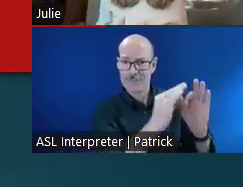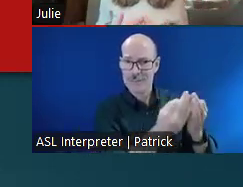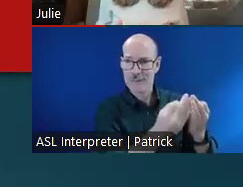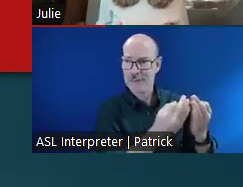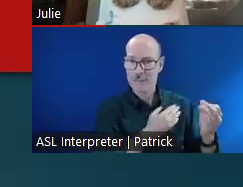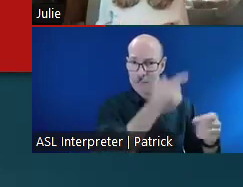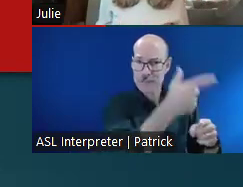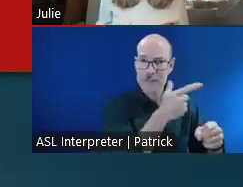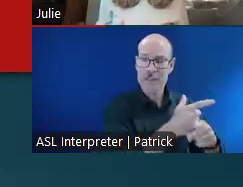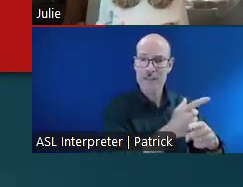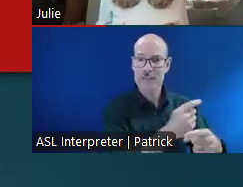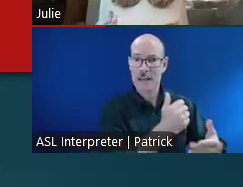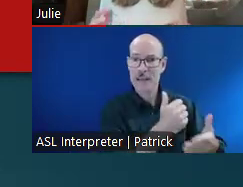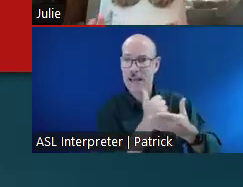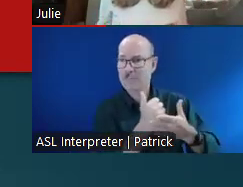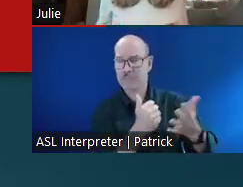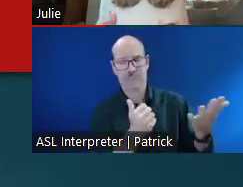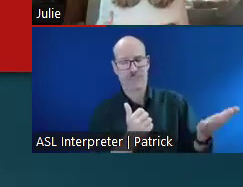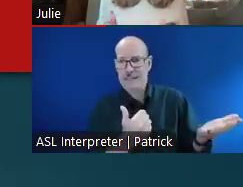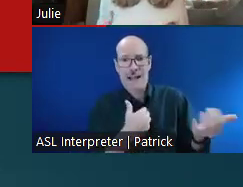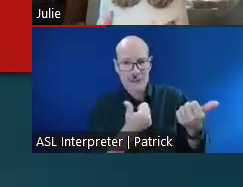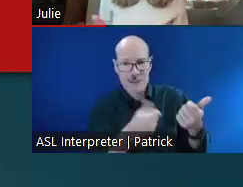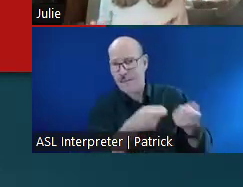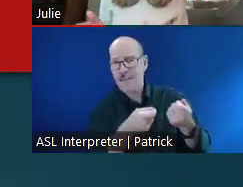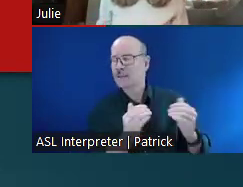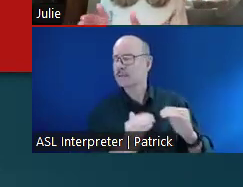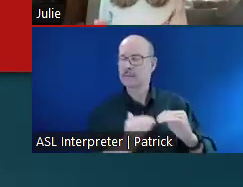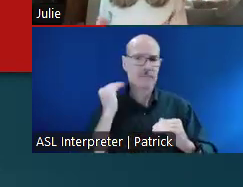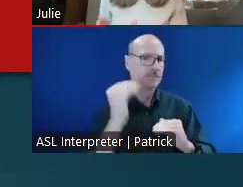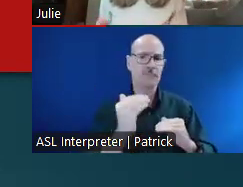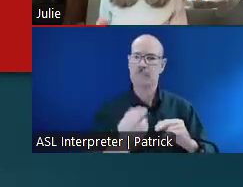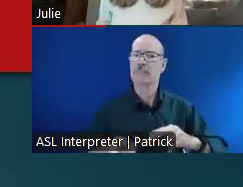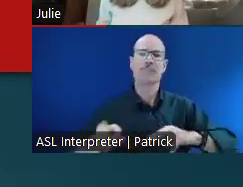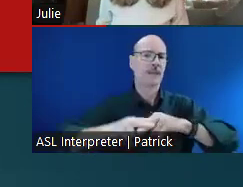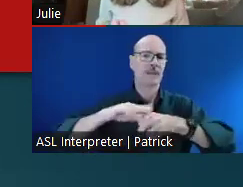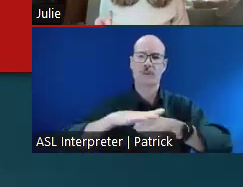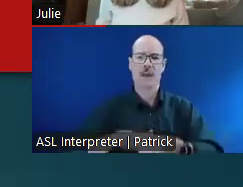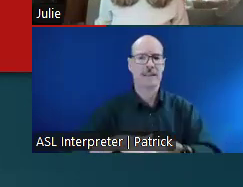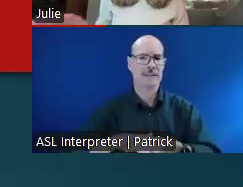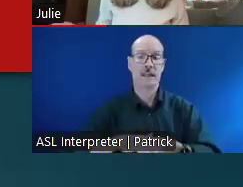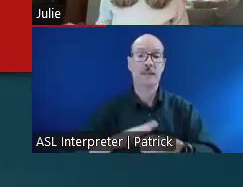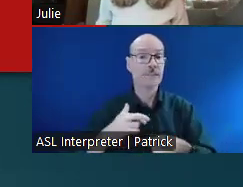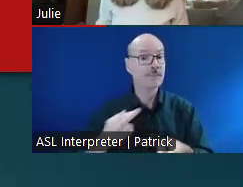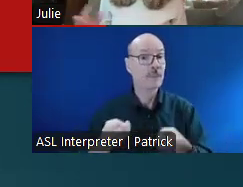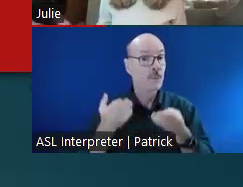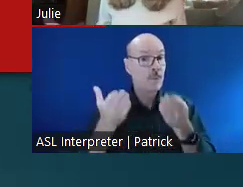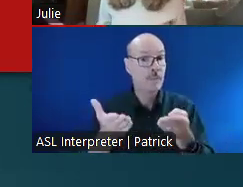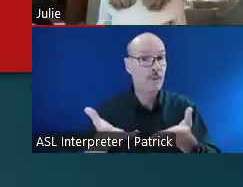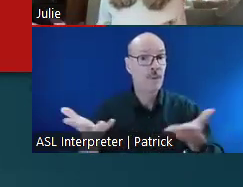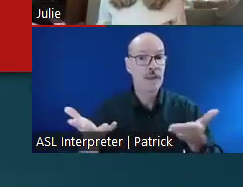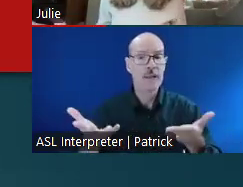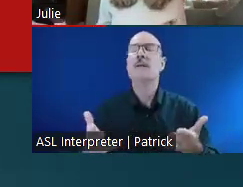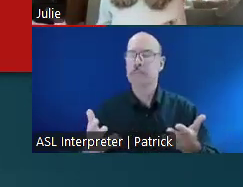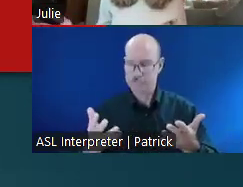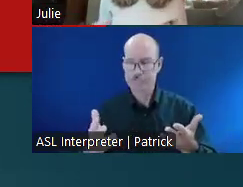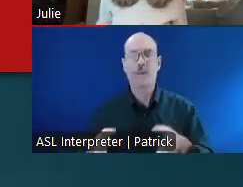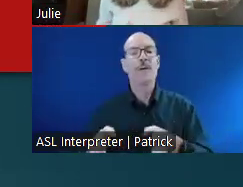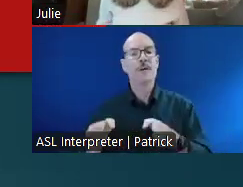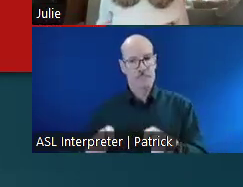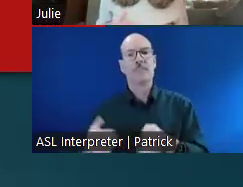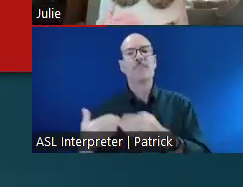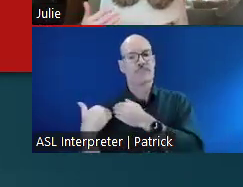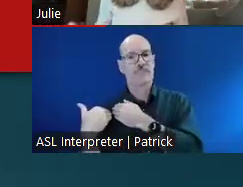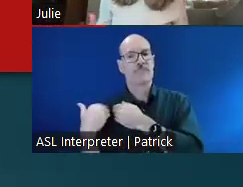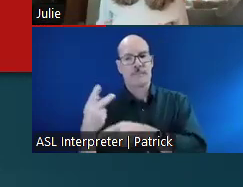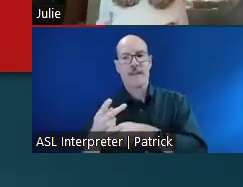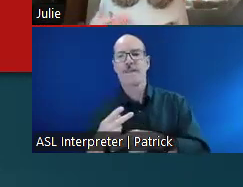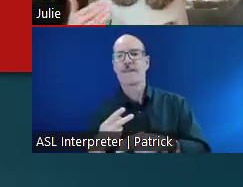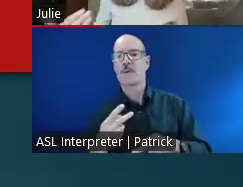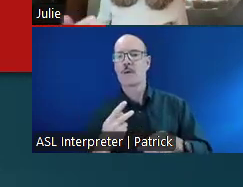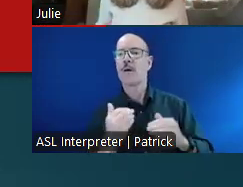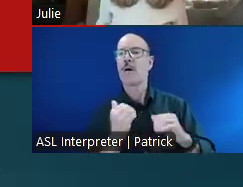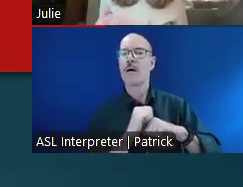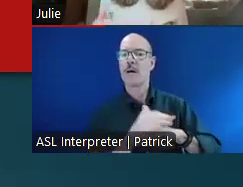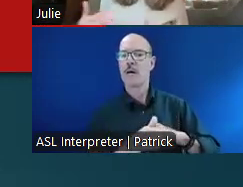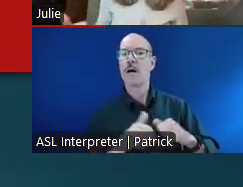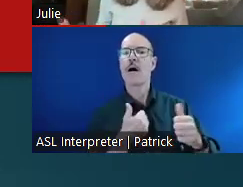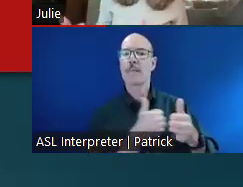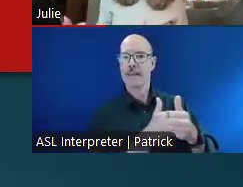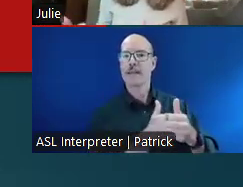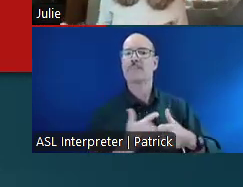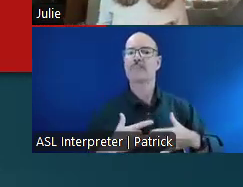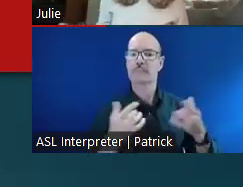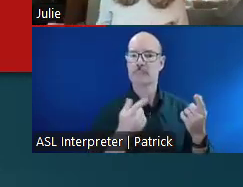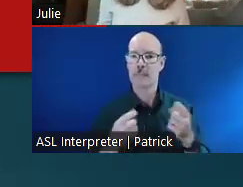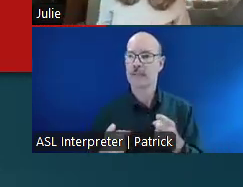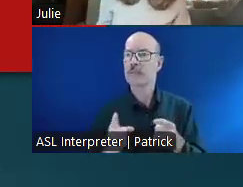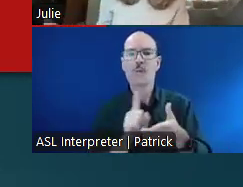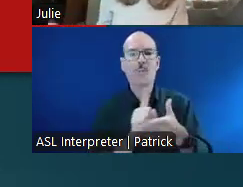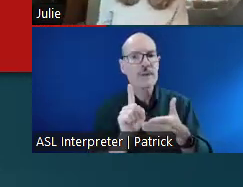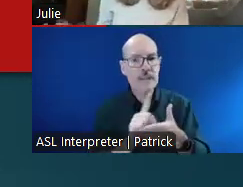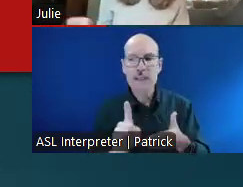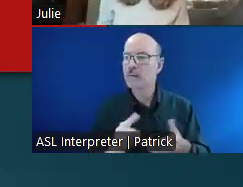And so what I recommend in that scenario is to have that individual primary caregiver provide updates, possibly by email, once a week, maybe once a month, about what is going on.